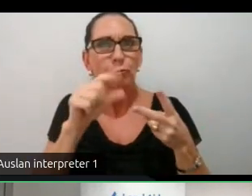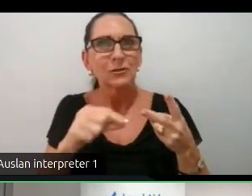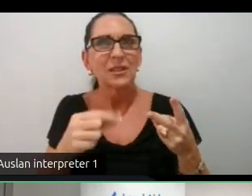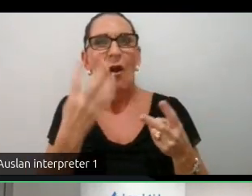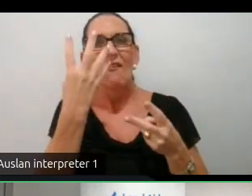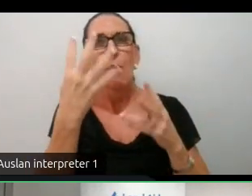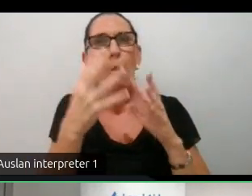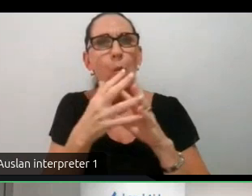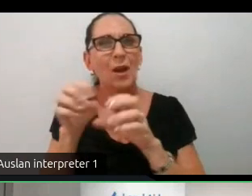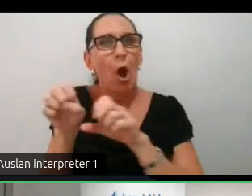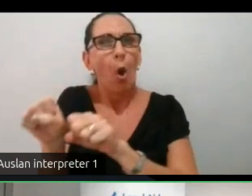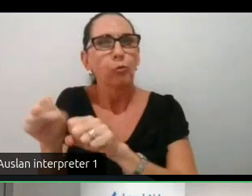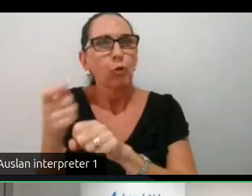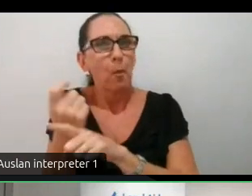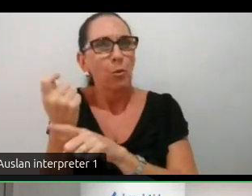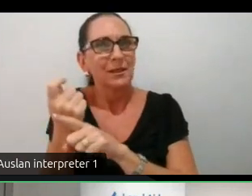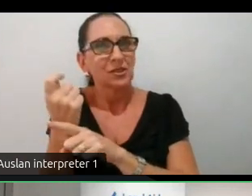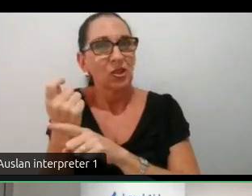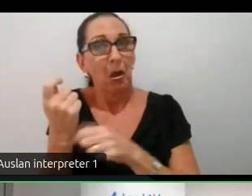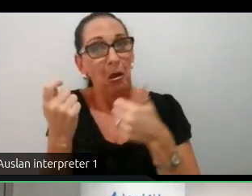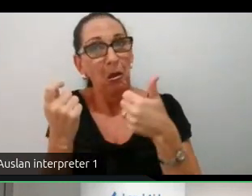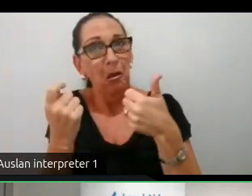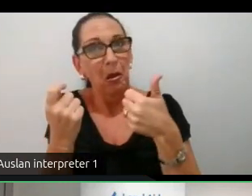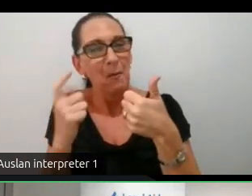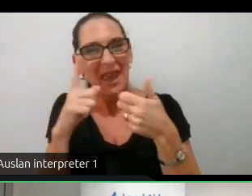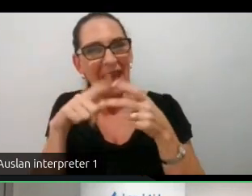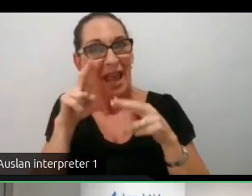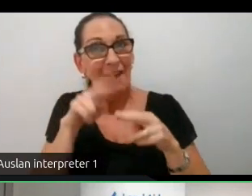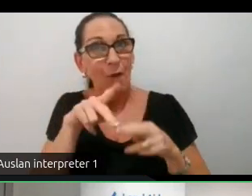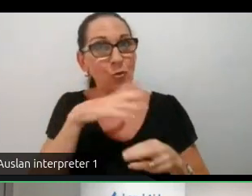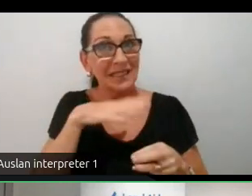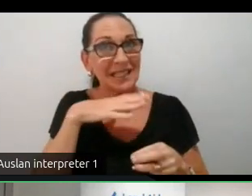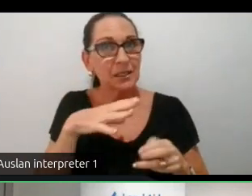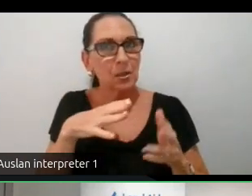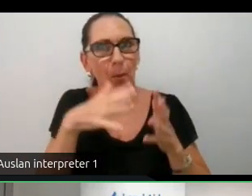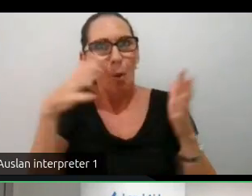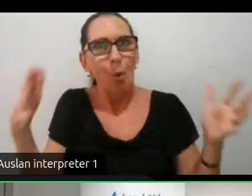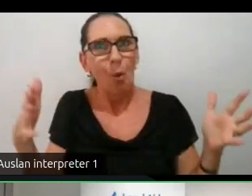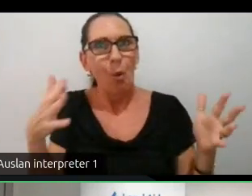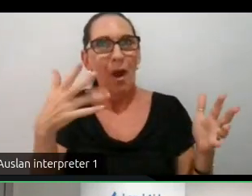give you a four-week hold on your mortgage and that's great, but if you need longer than that,